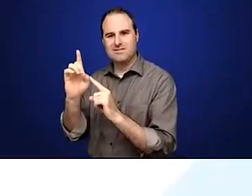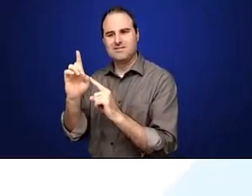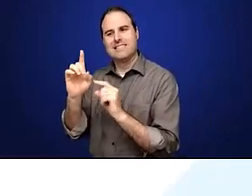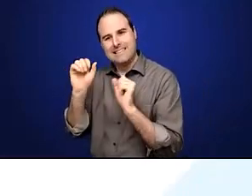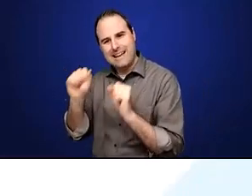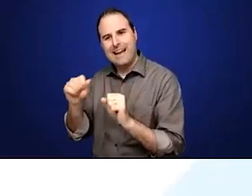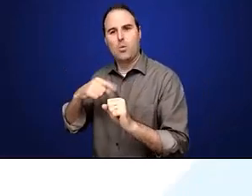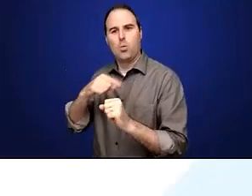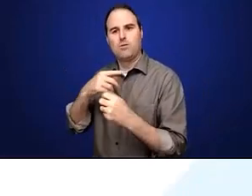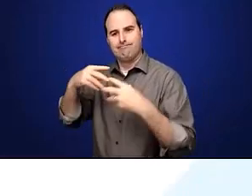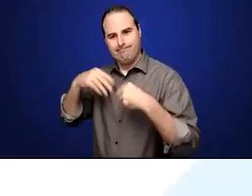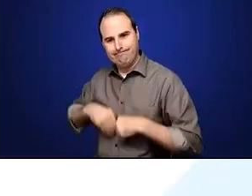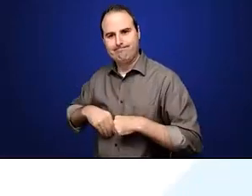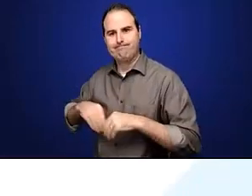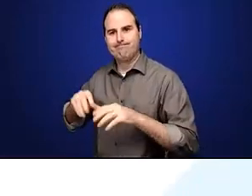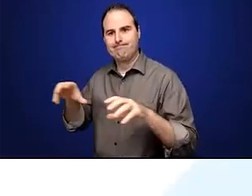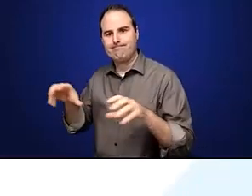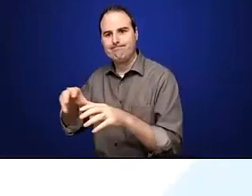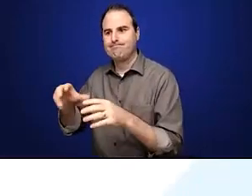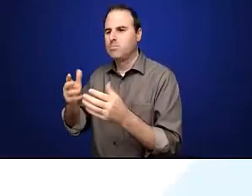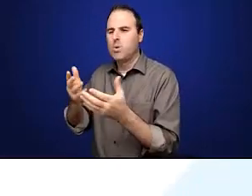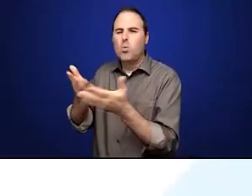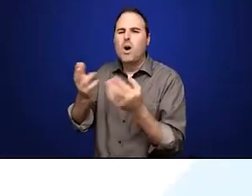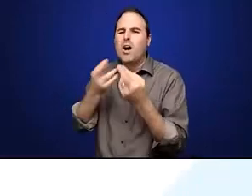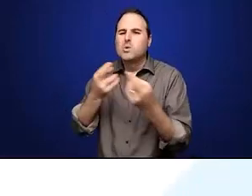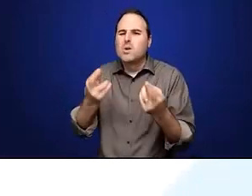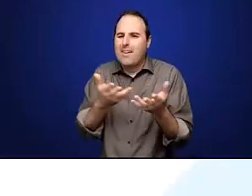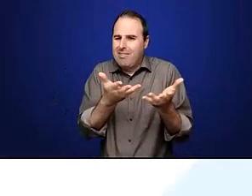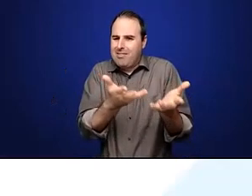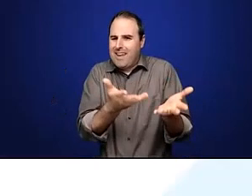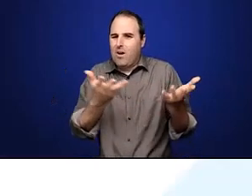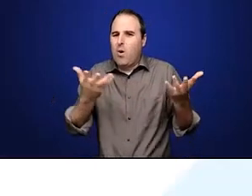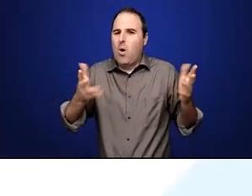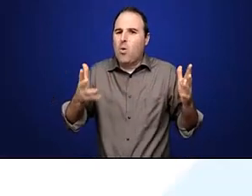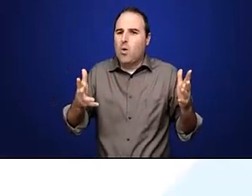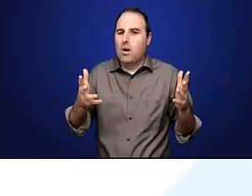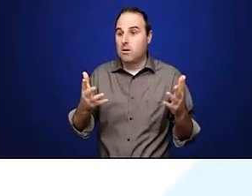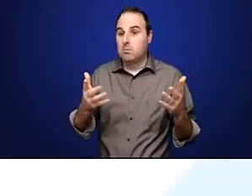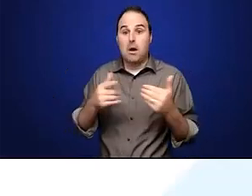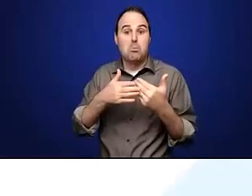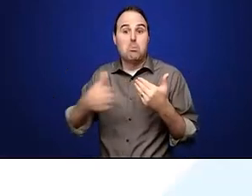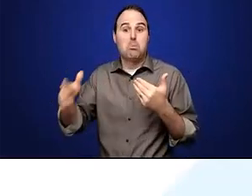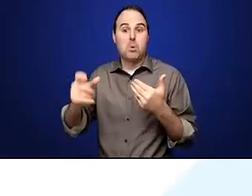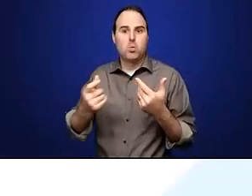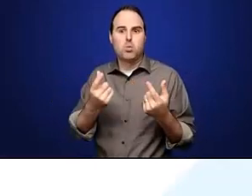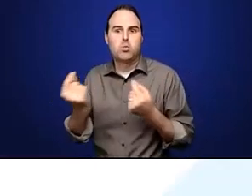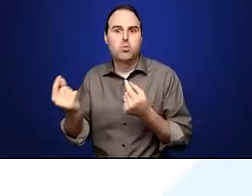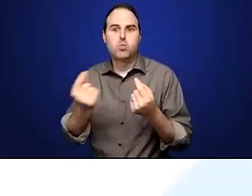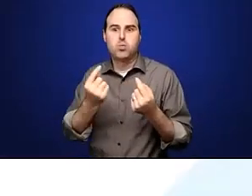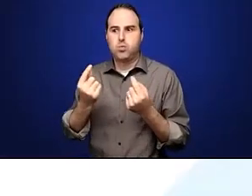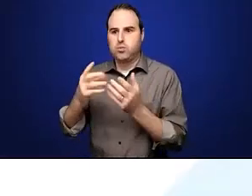and what needs to be created as a result. And so kind of what happened?